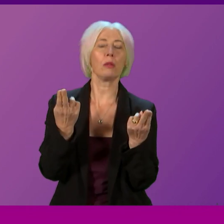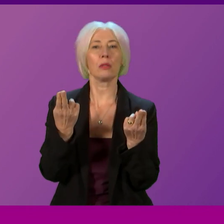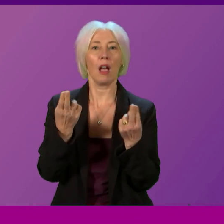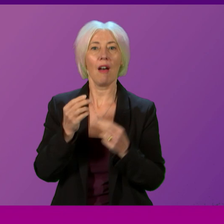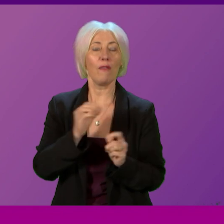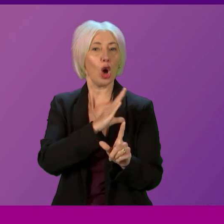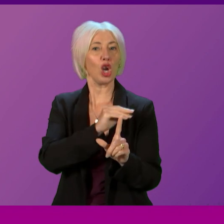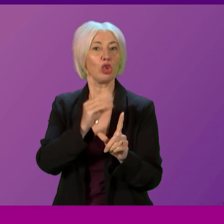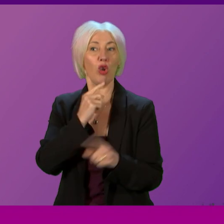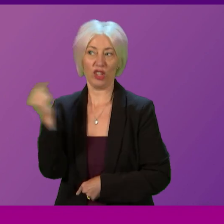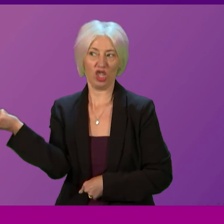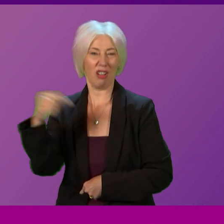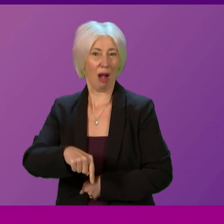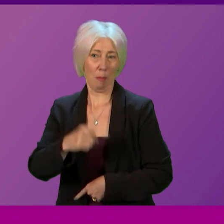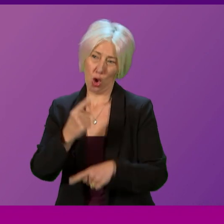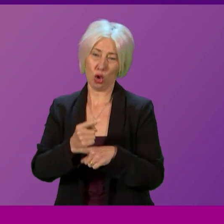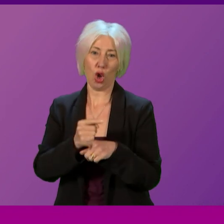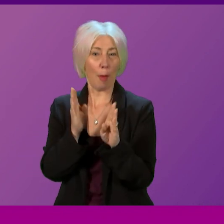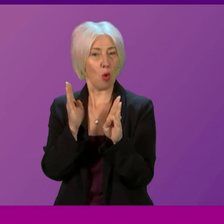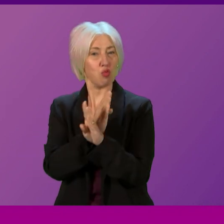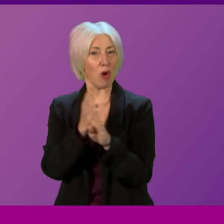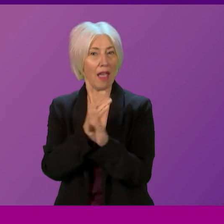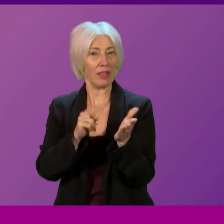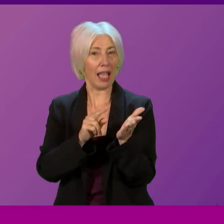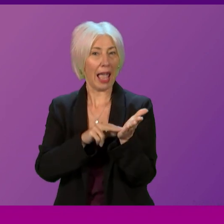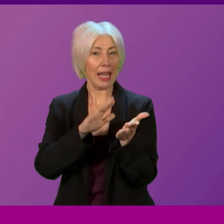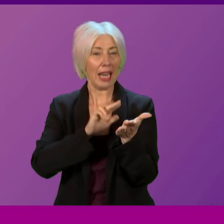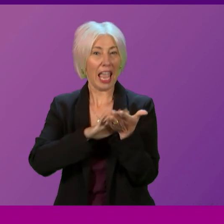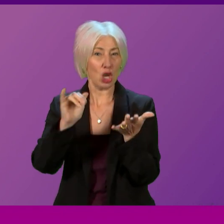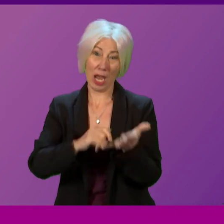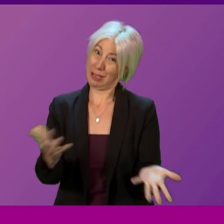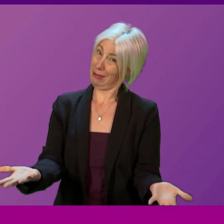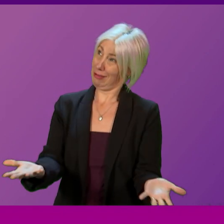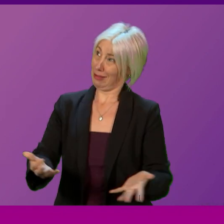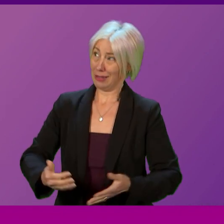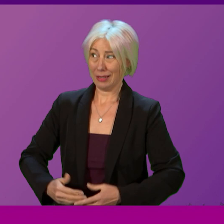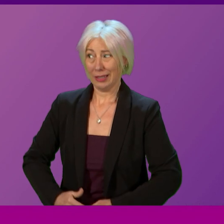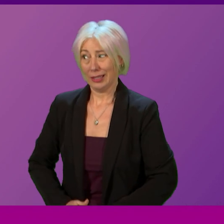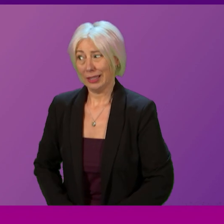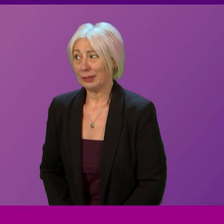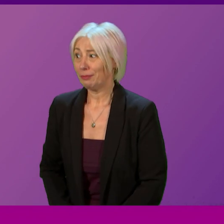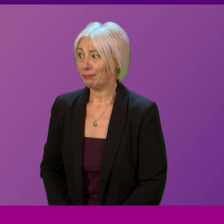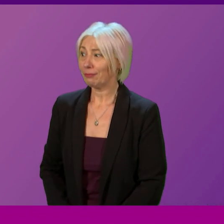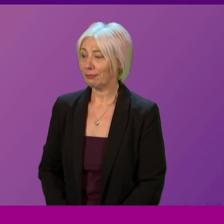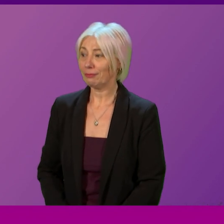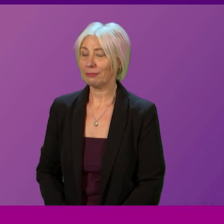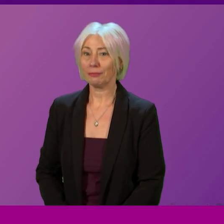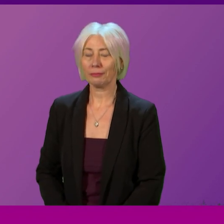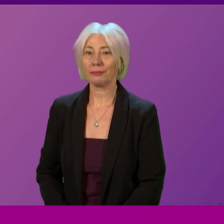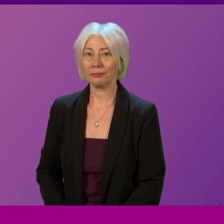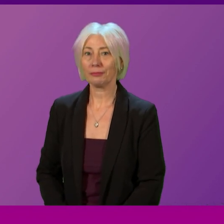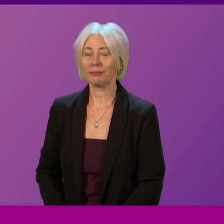and talk about privatisation of the national health service.